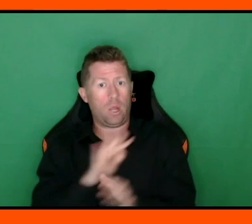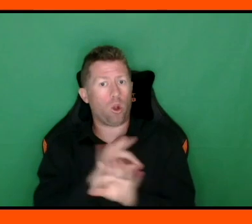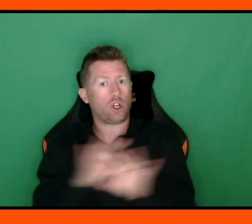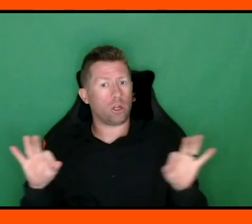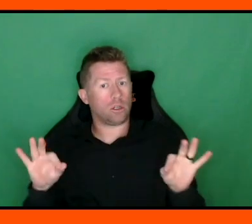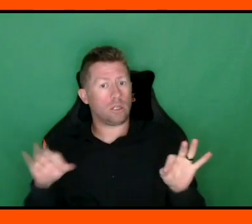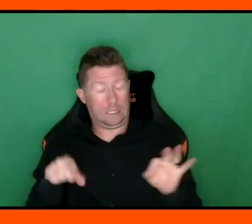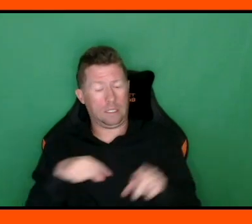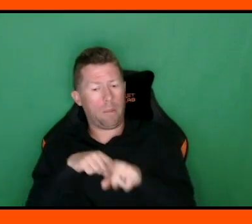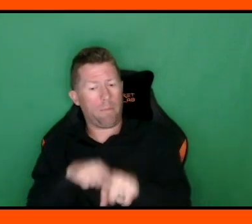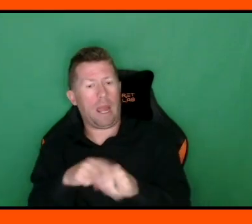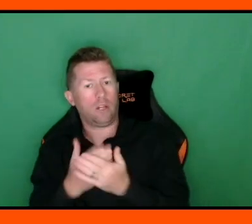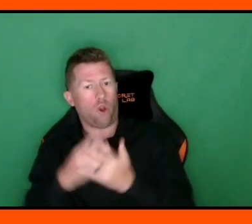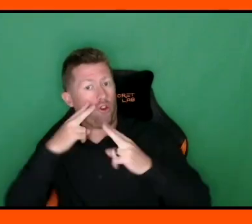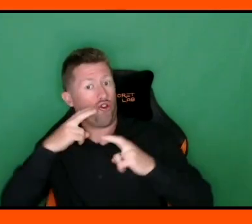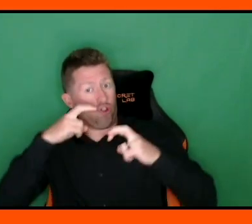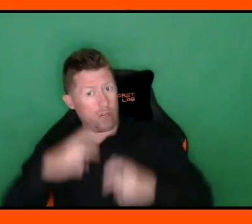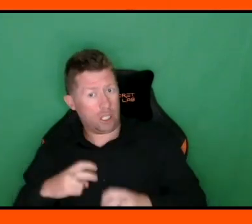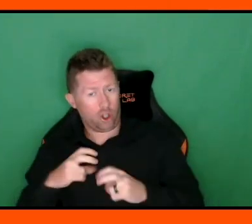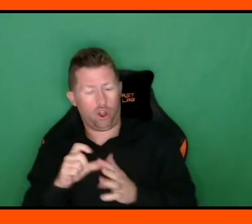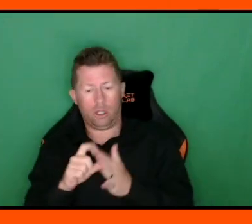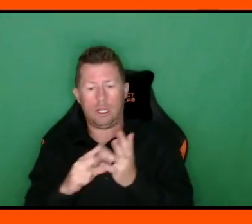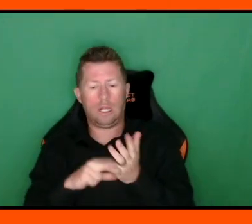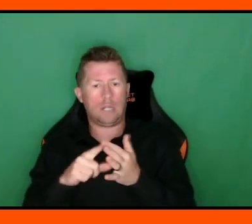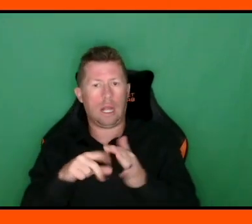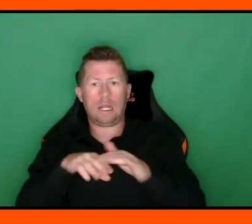that’s also undertaken by some other institutes.